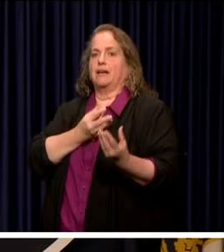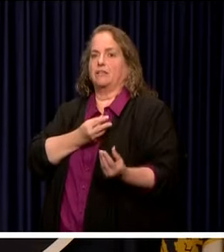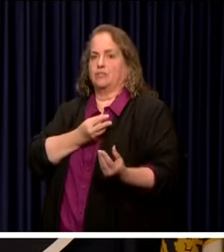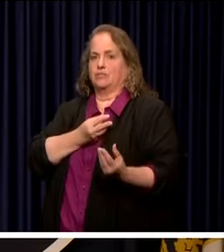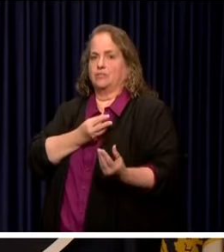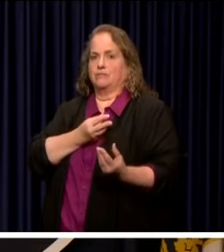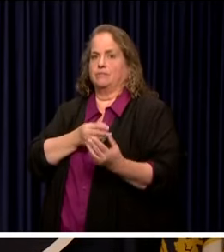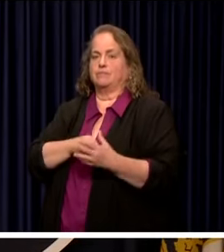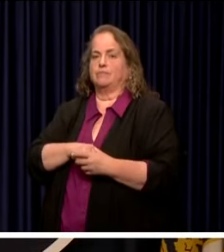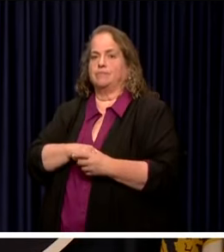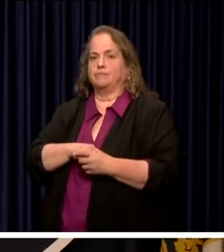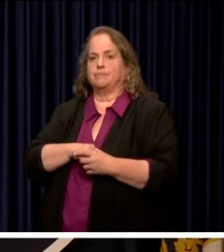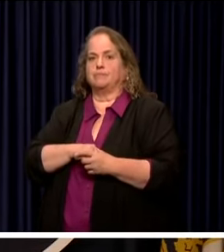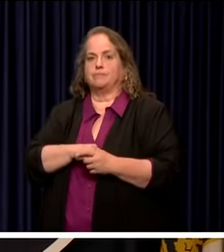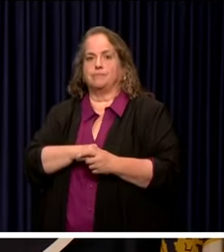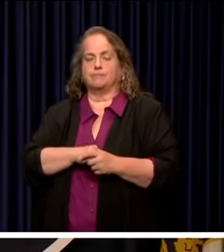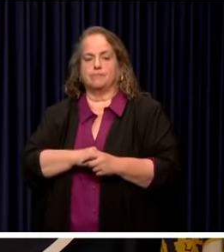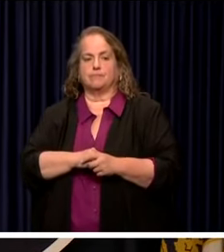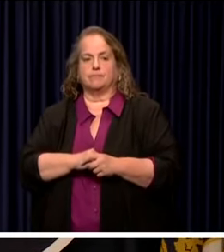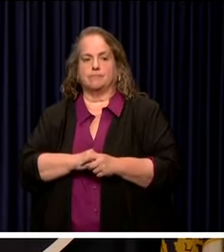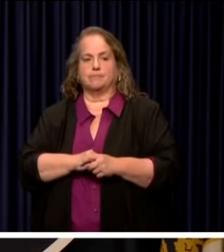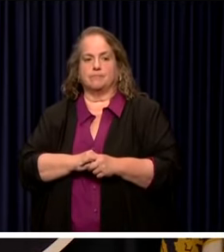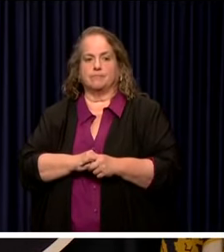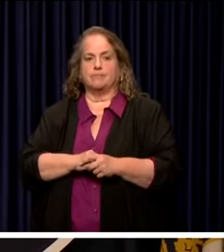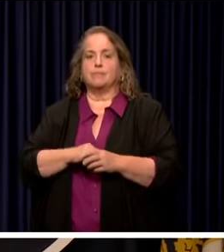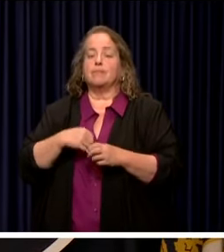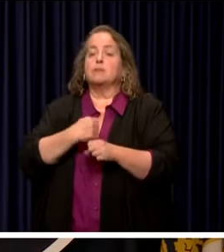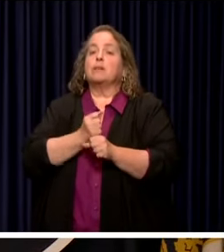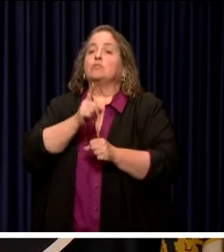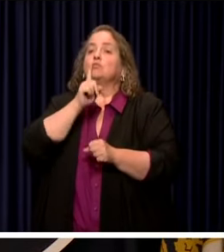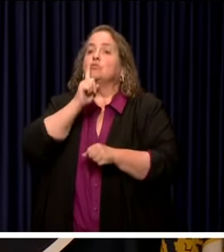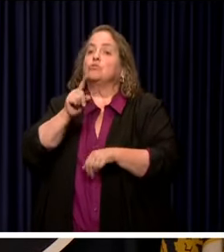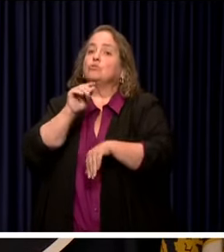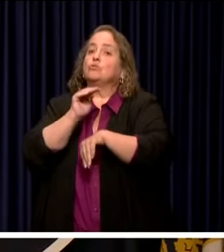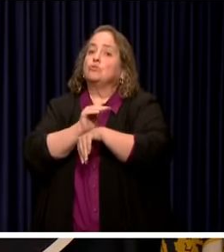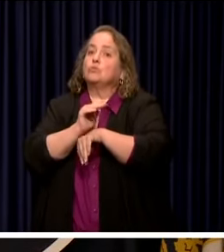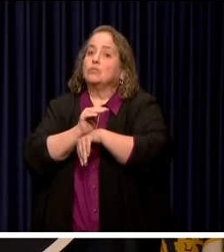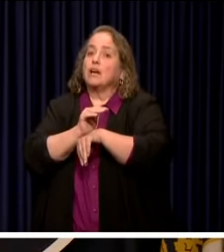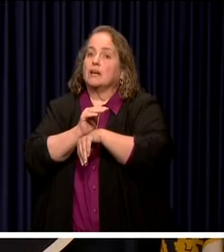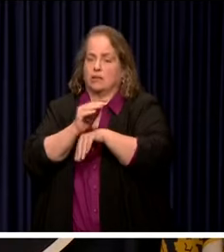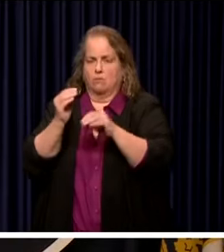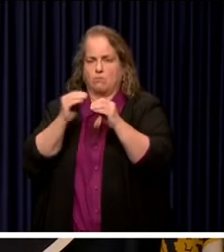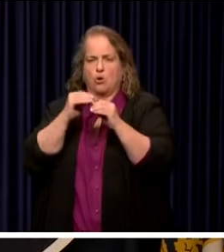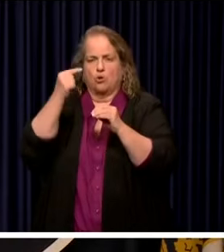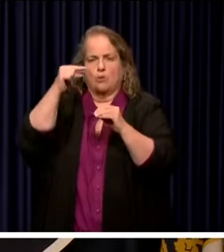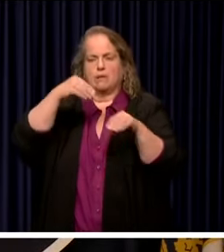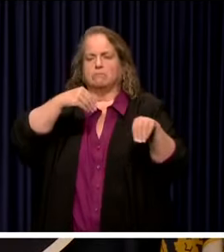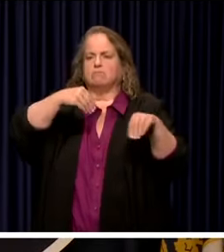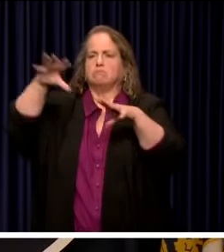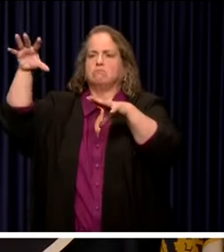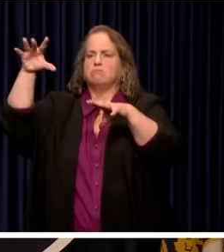HAVE SOME MORE POSITIVES BUT WHAT'S THE PERCENTAGE OF WHAT WE'RE LOOKING AT? ARE WE SEEING THE VIRUS DOTE